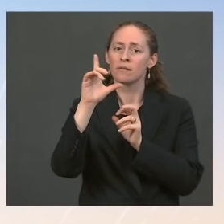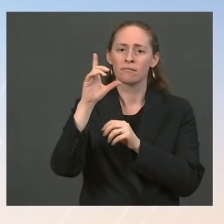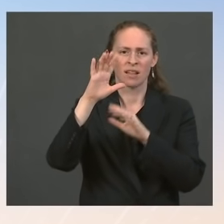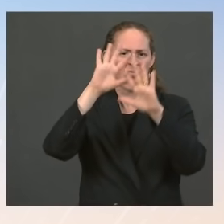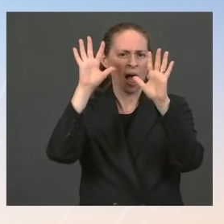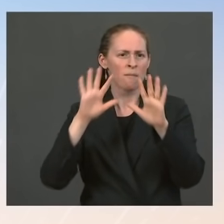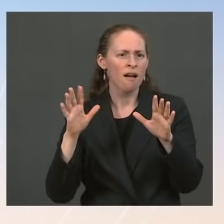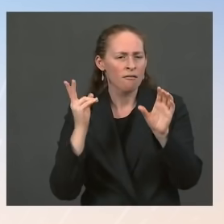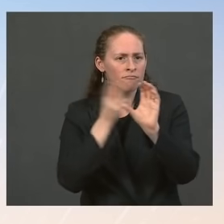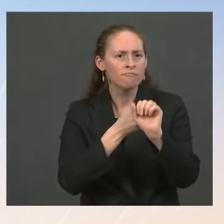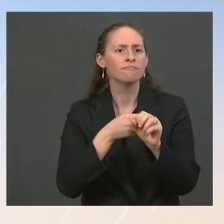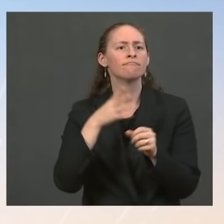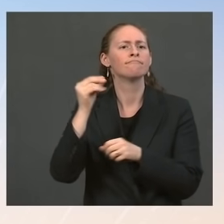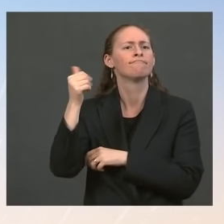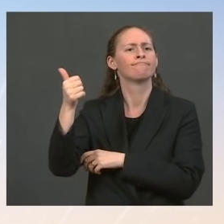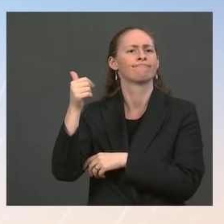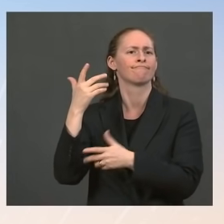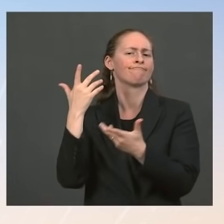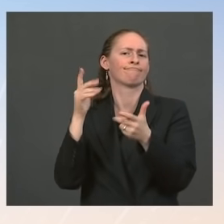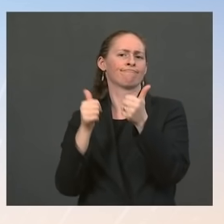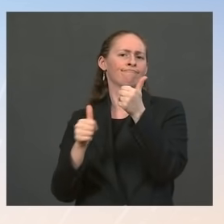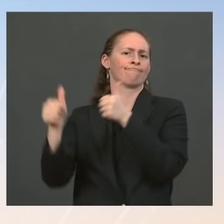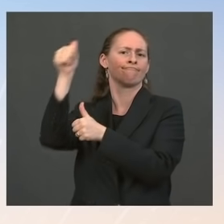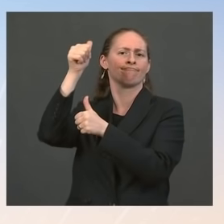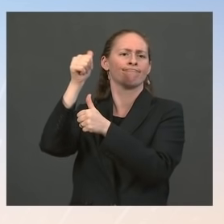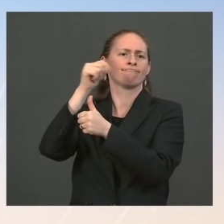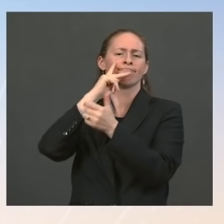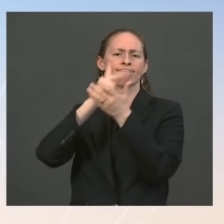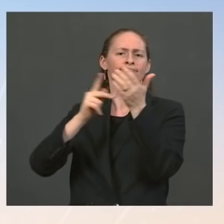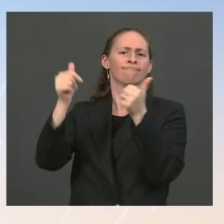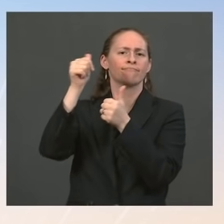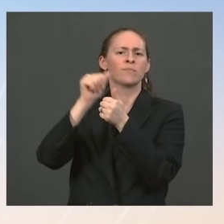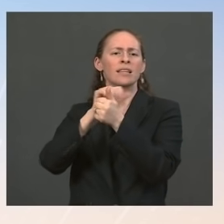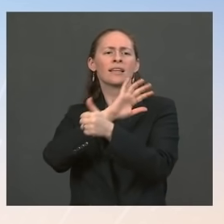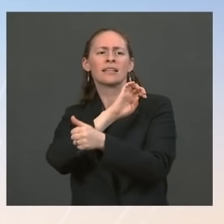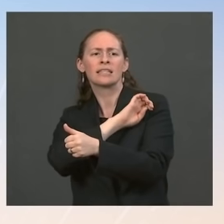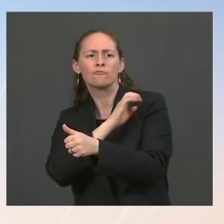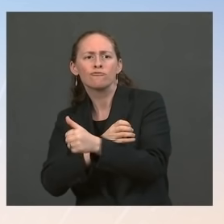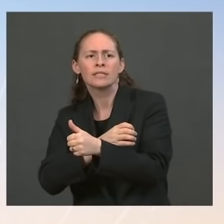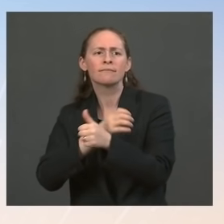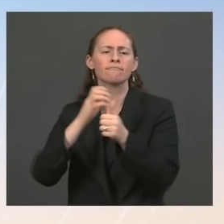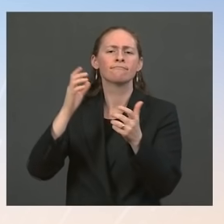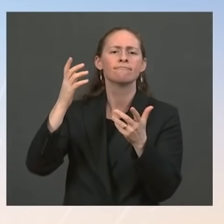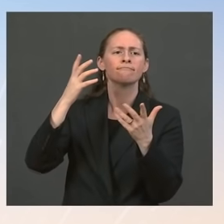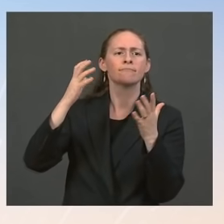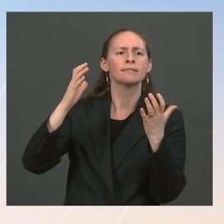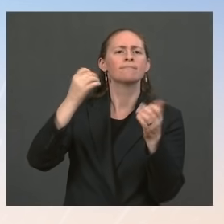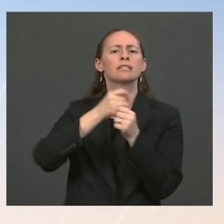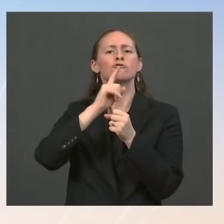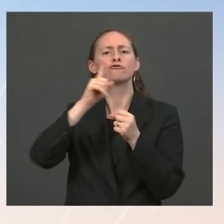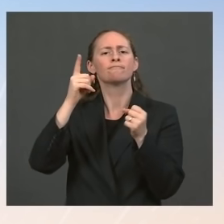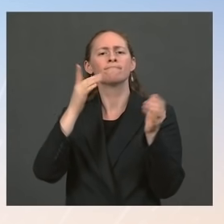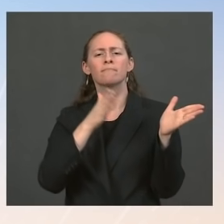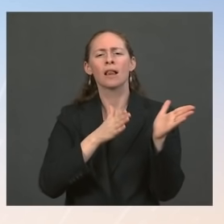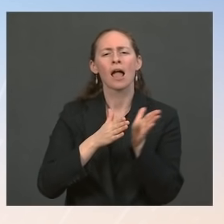to put in place climate-friendly actions, including as it relates to the auto industry. He's been an advocate and the author of --